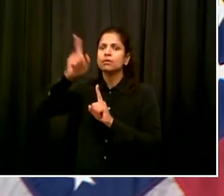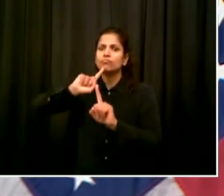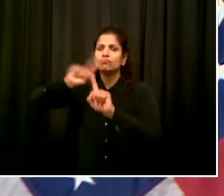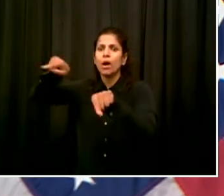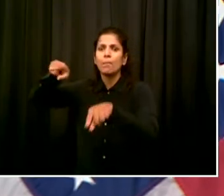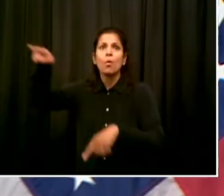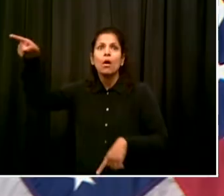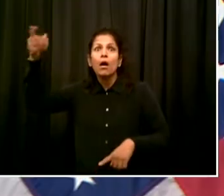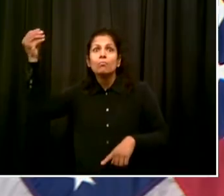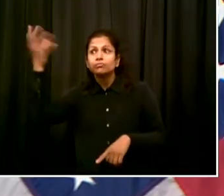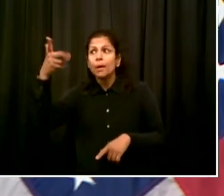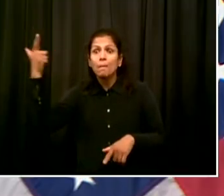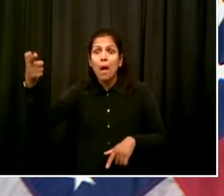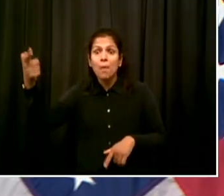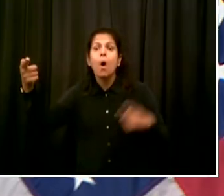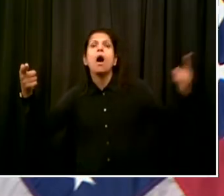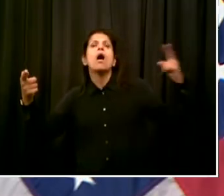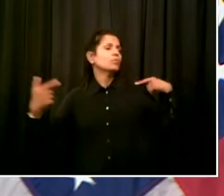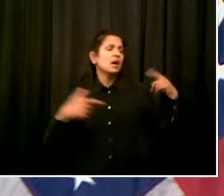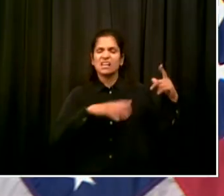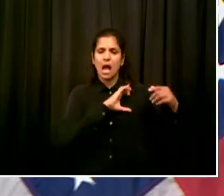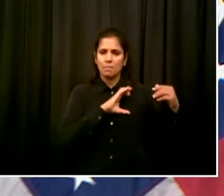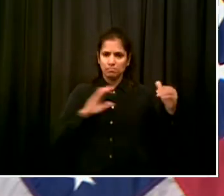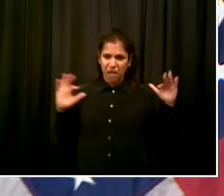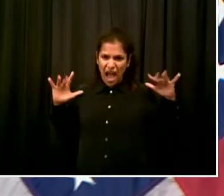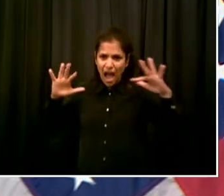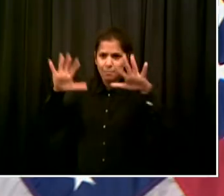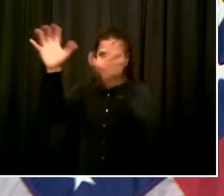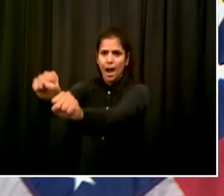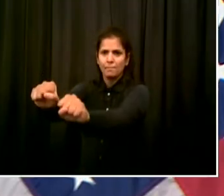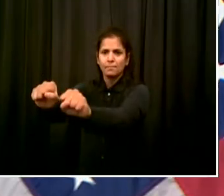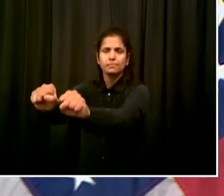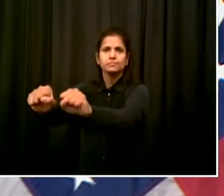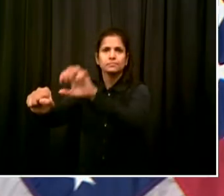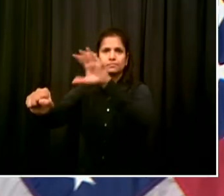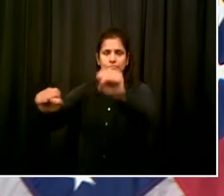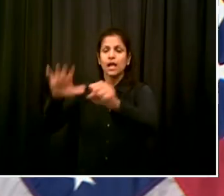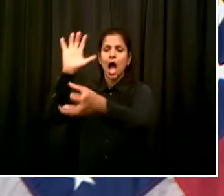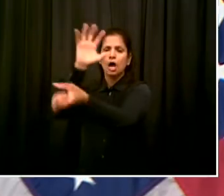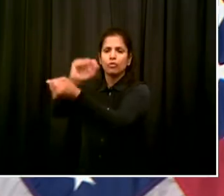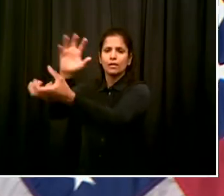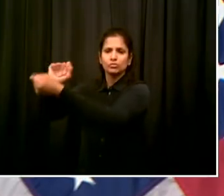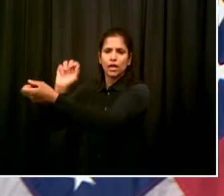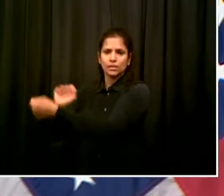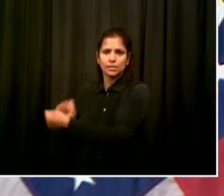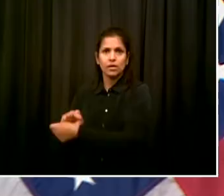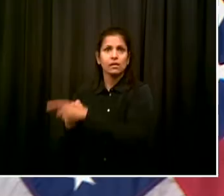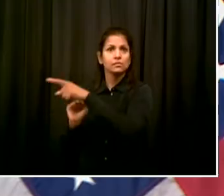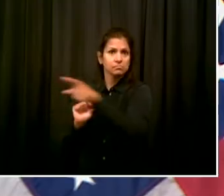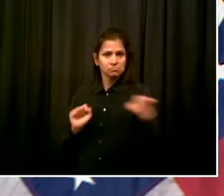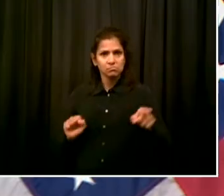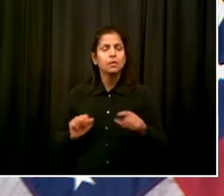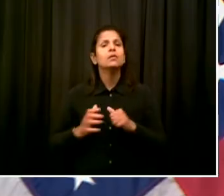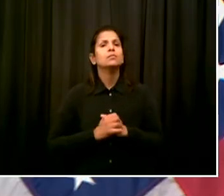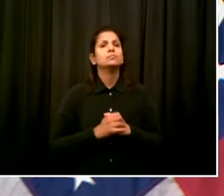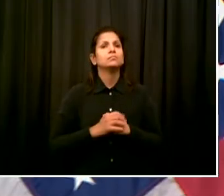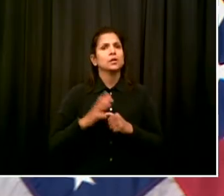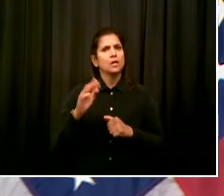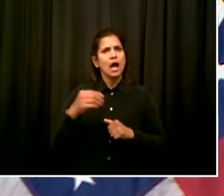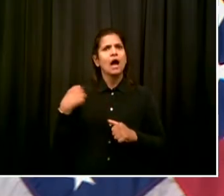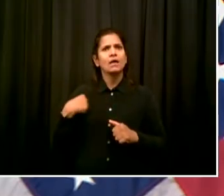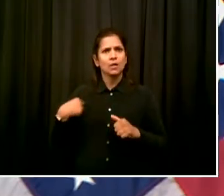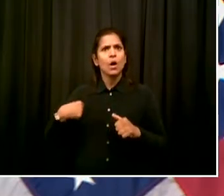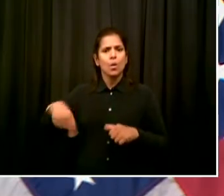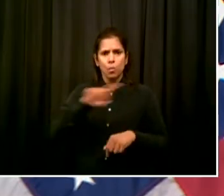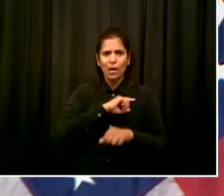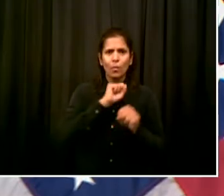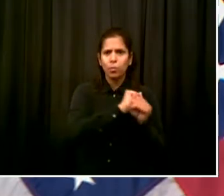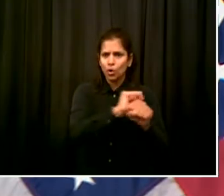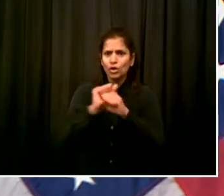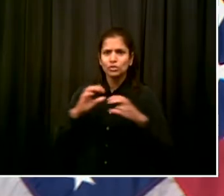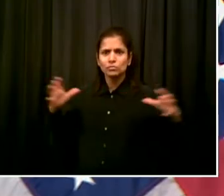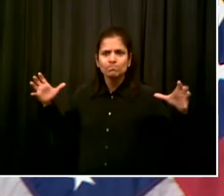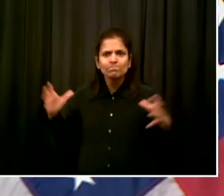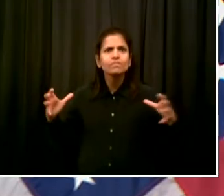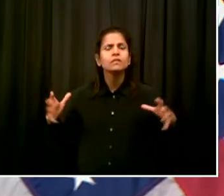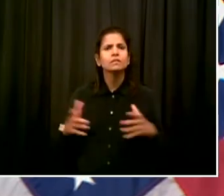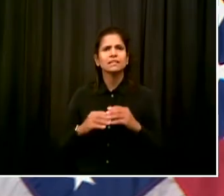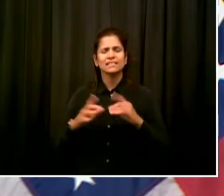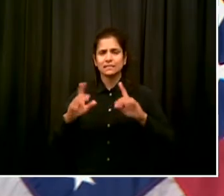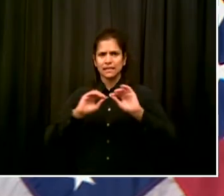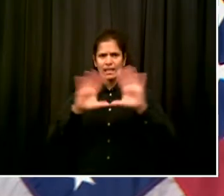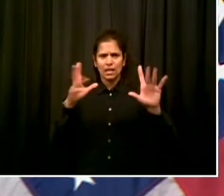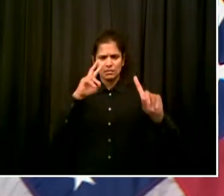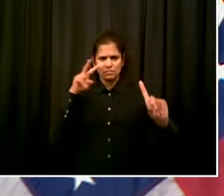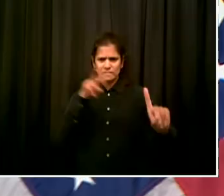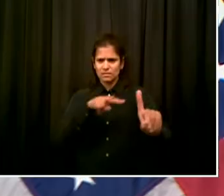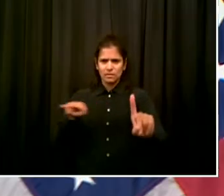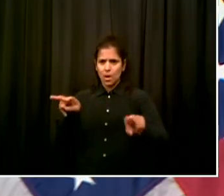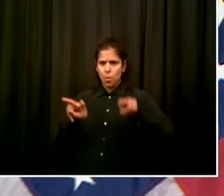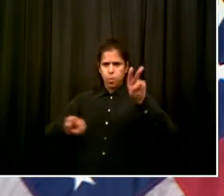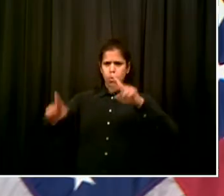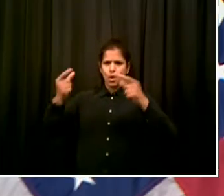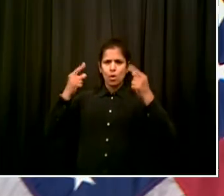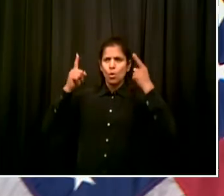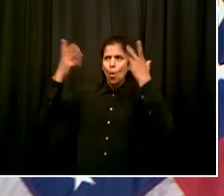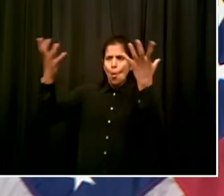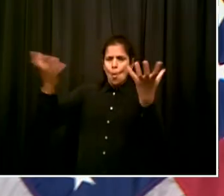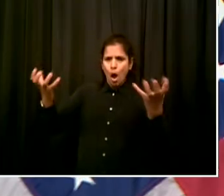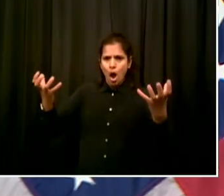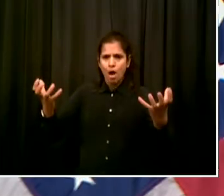TAKEN PLACE .